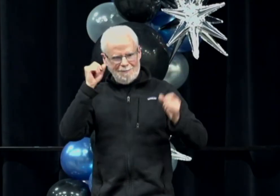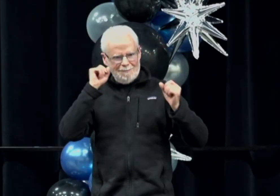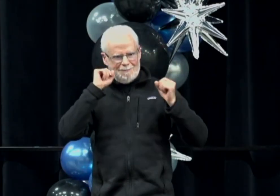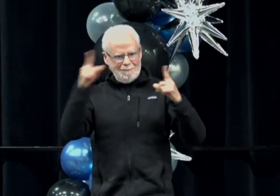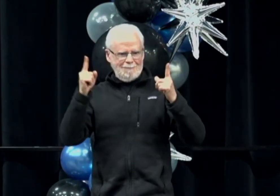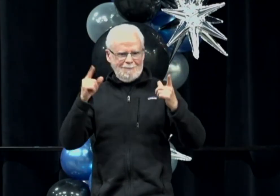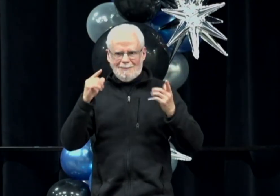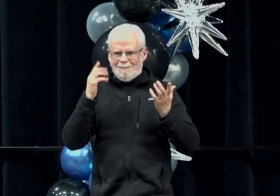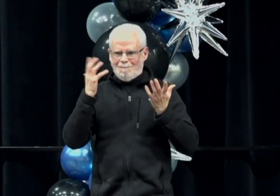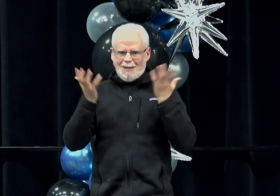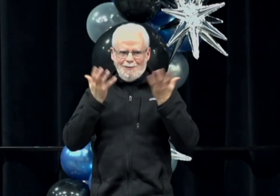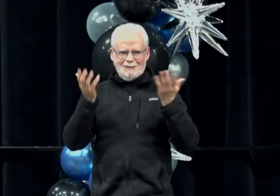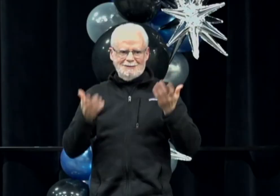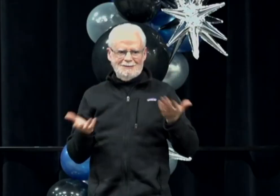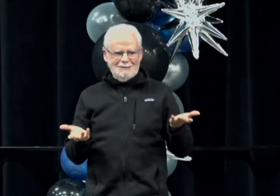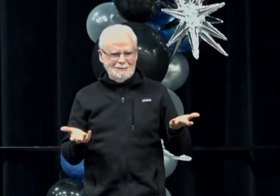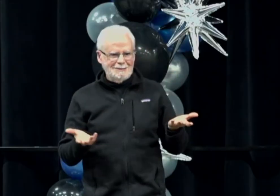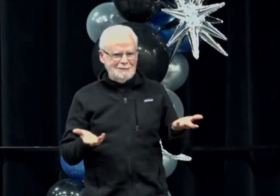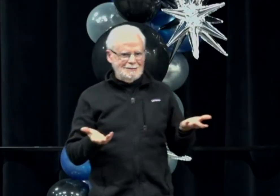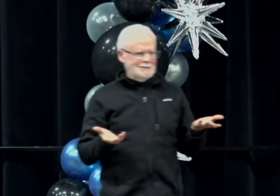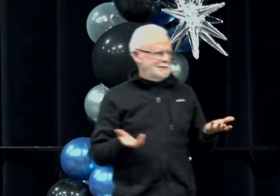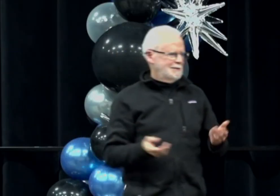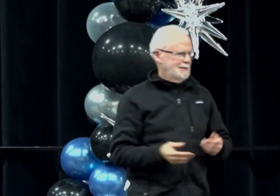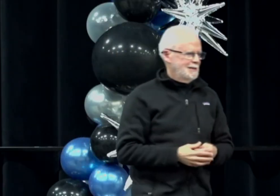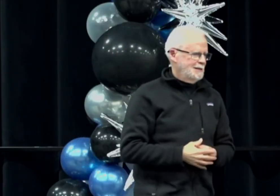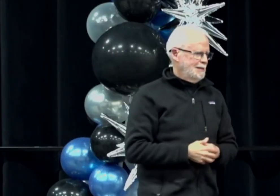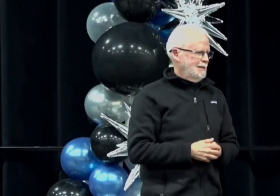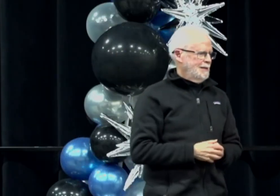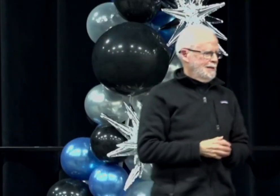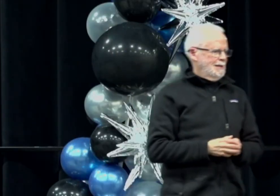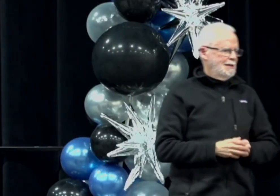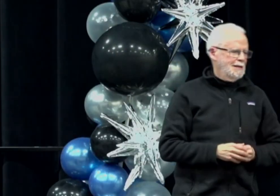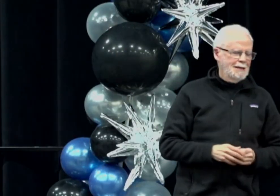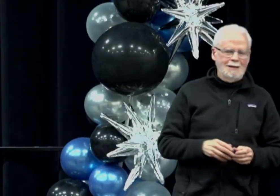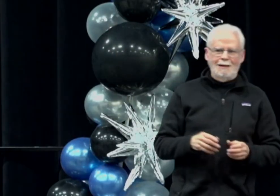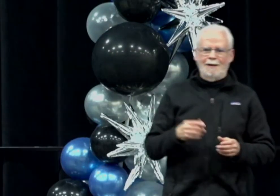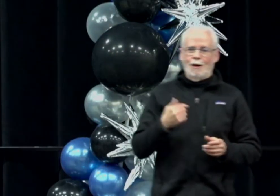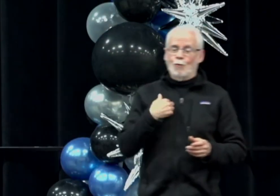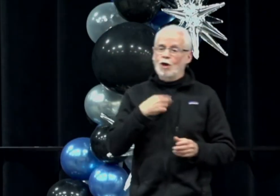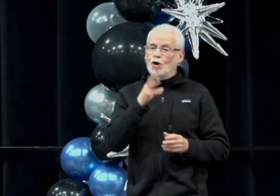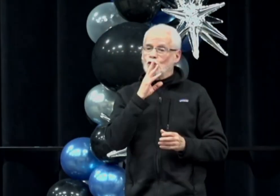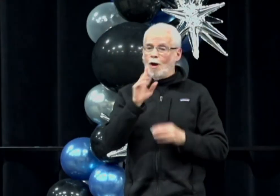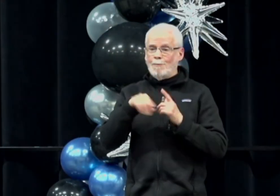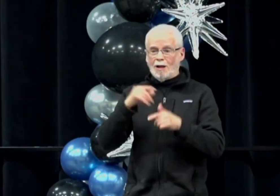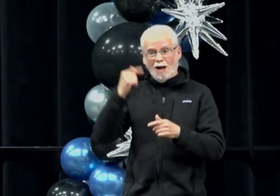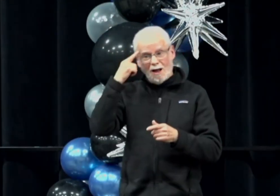State Services for the Blind had 3 million dollar budget. That was a huge gap. The Governor